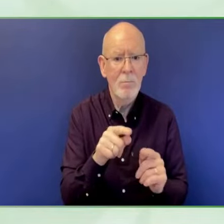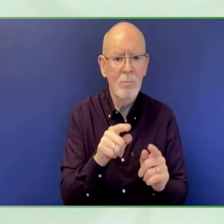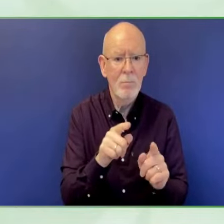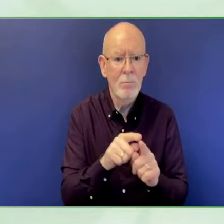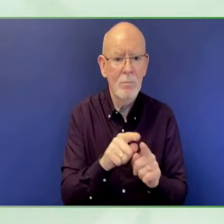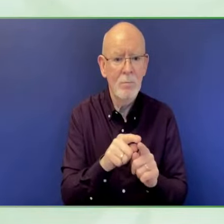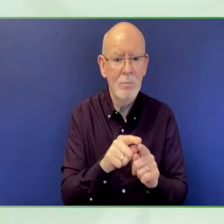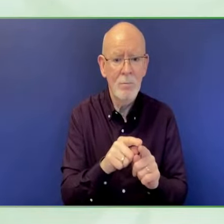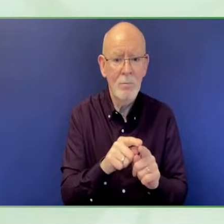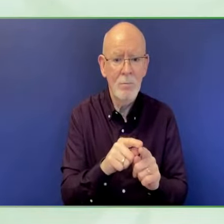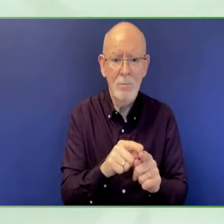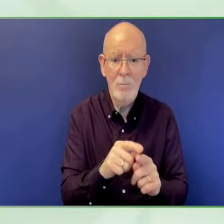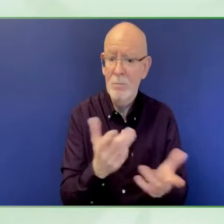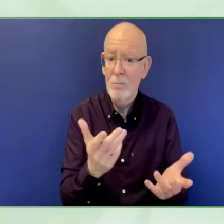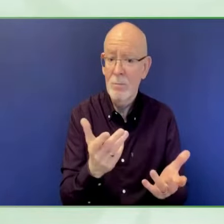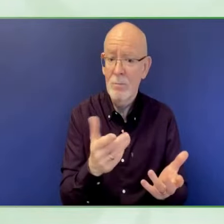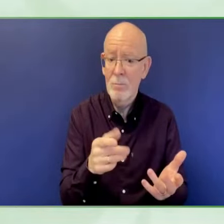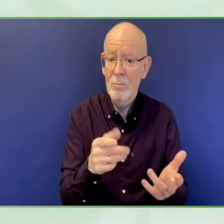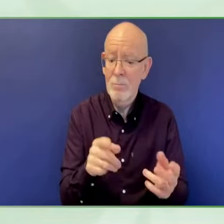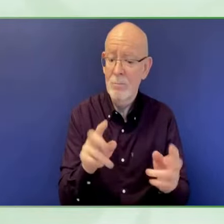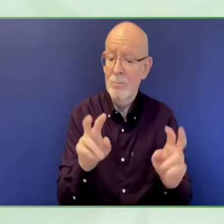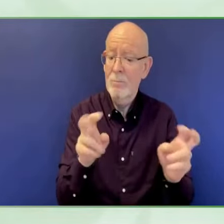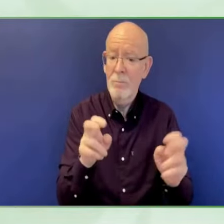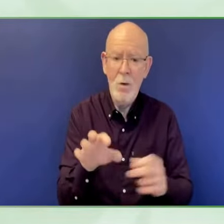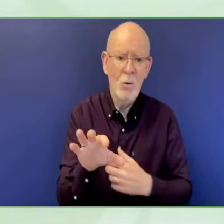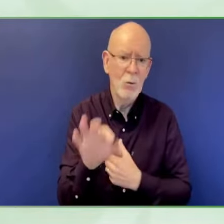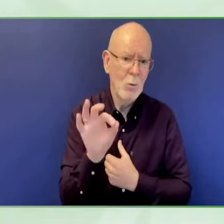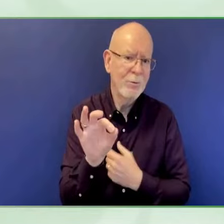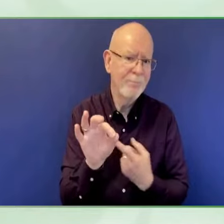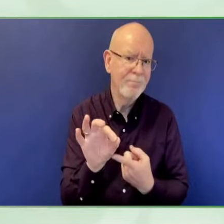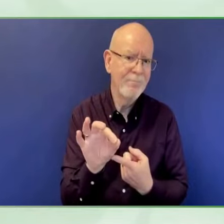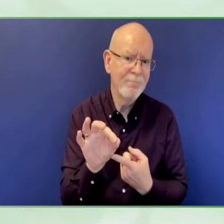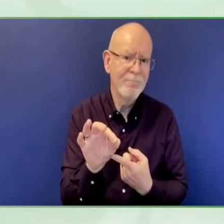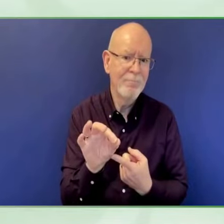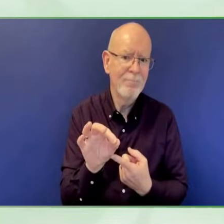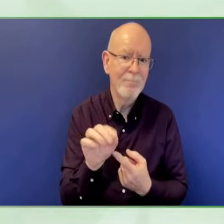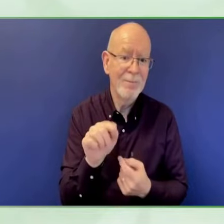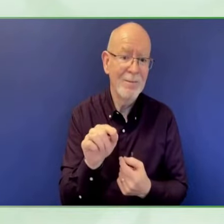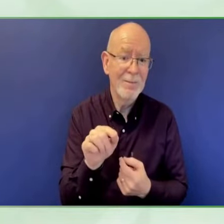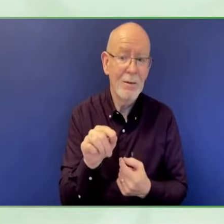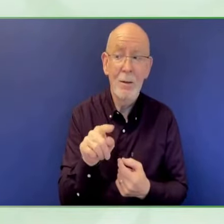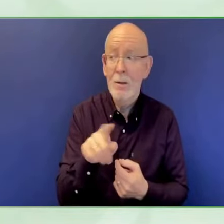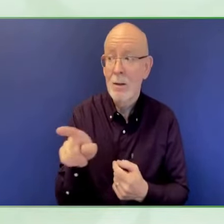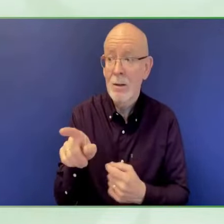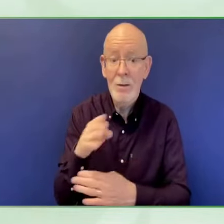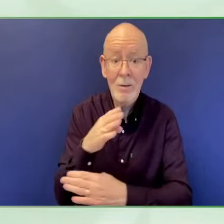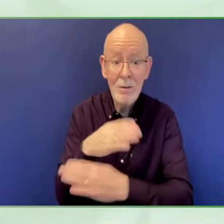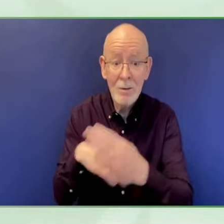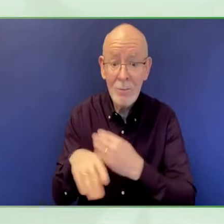everything to themselves. The city, the apartment, the street. The person who they will live with.